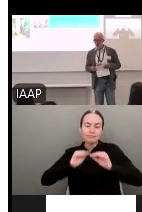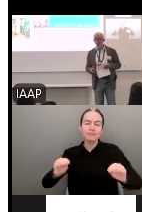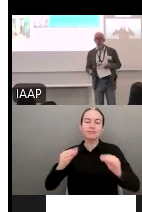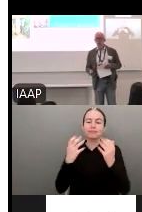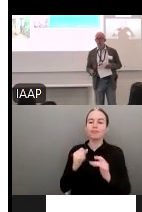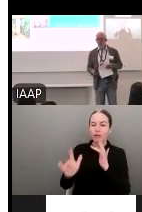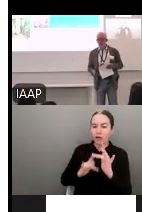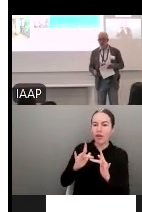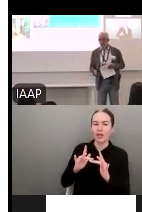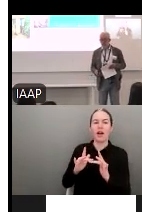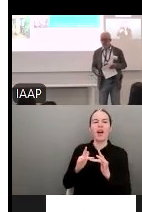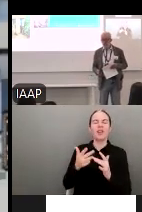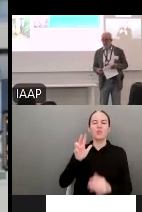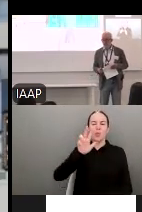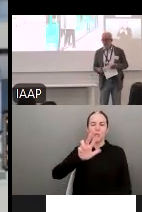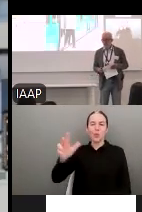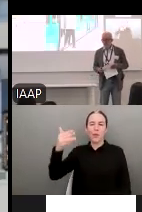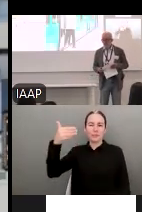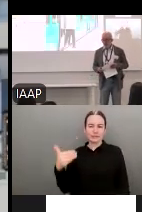on our website.